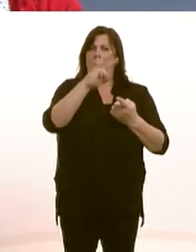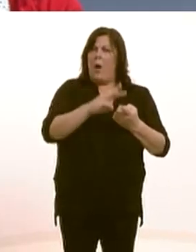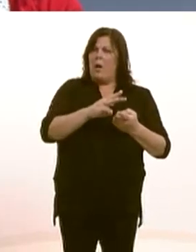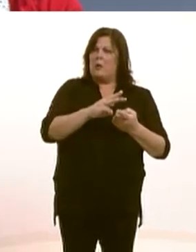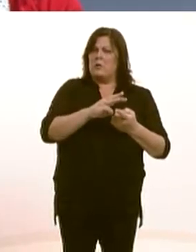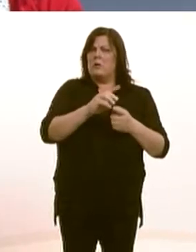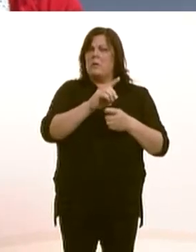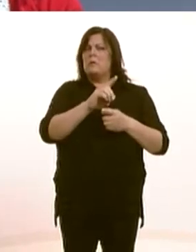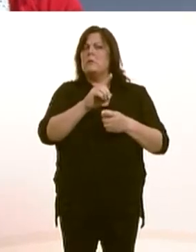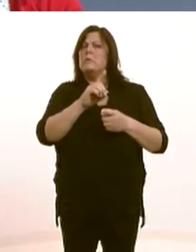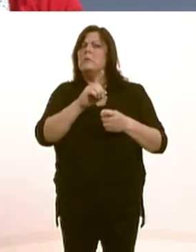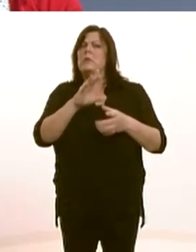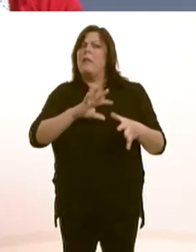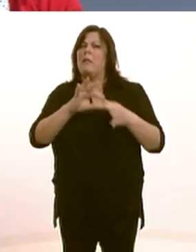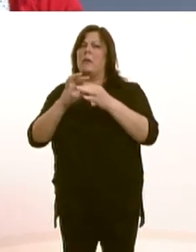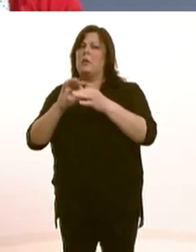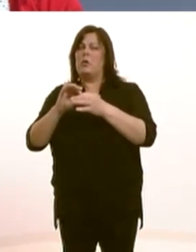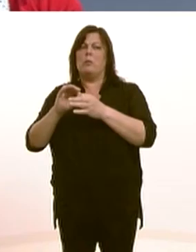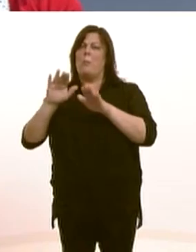Can you tell us: has that group met yet?